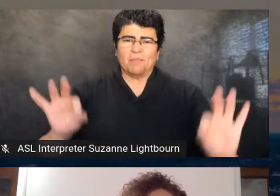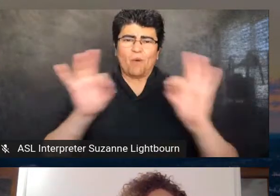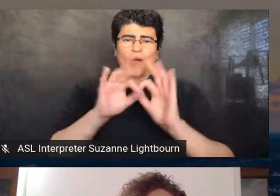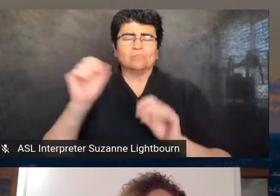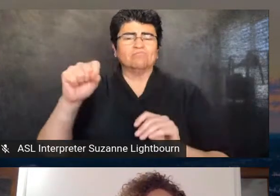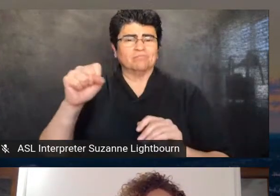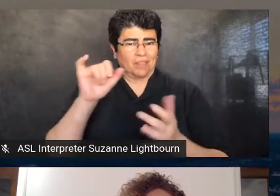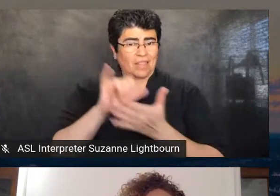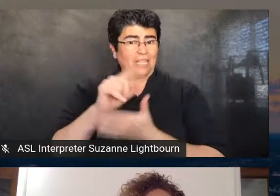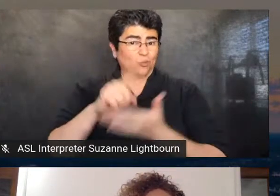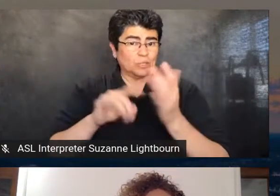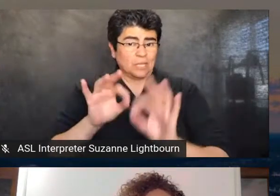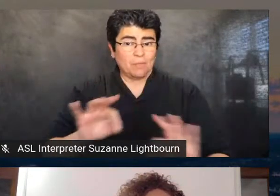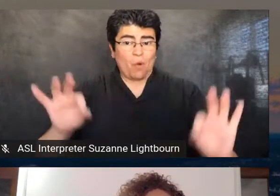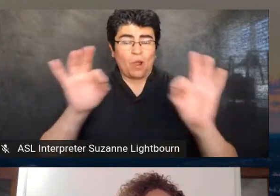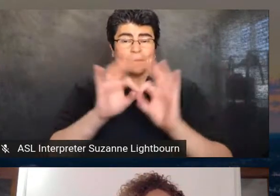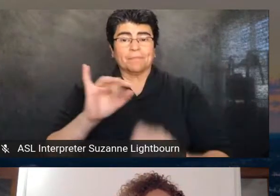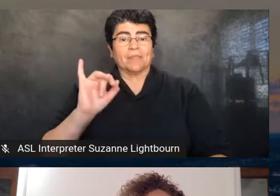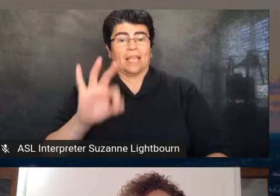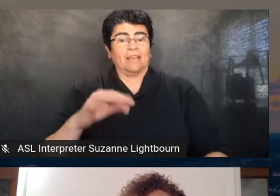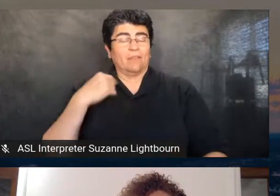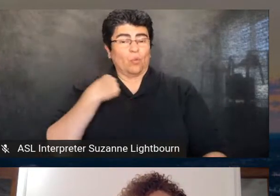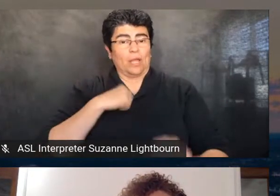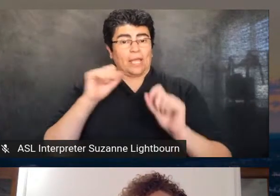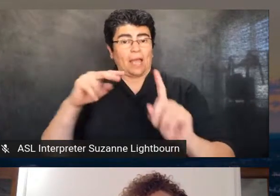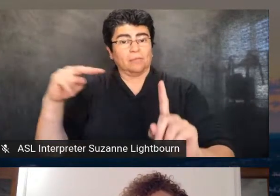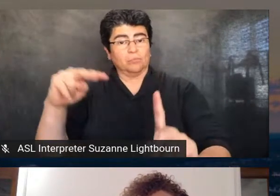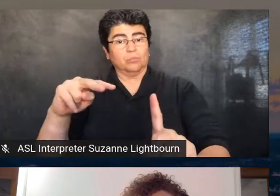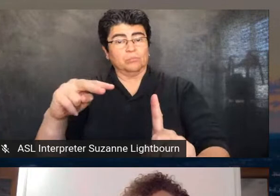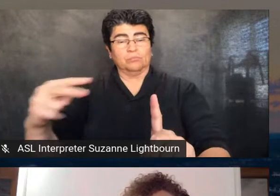and we may perceive others as disabled.